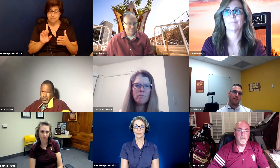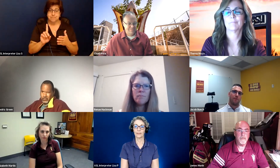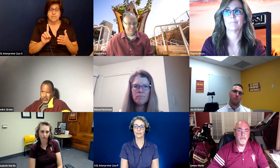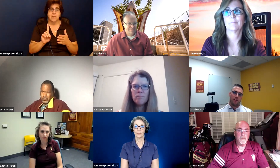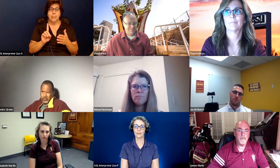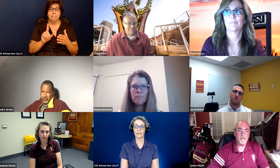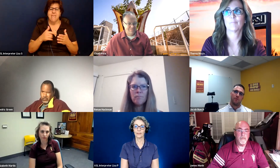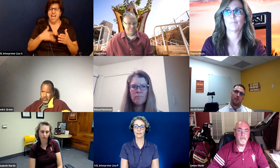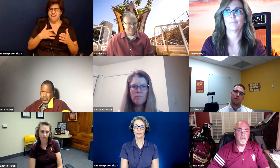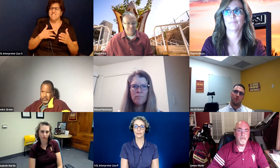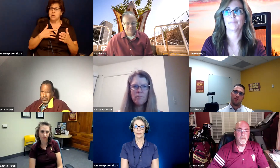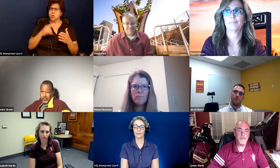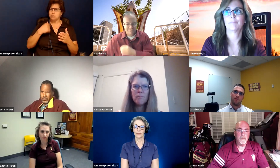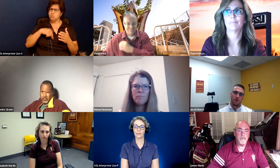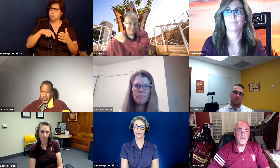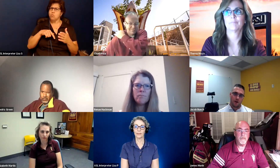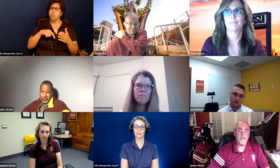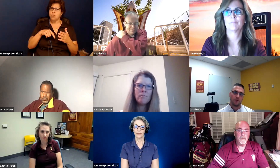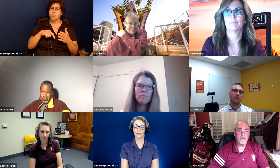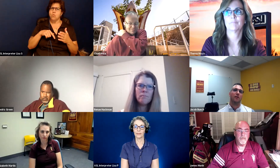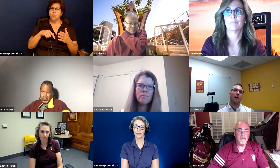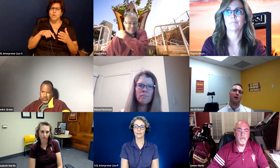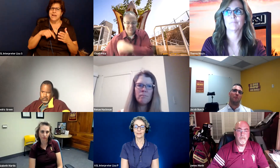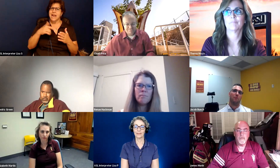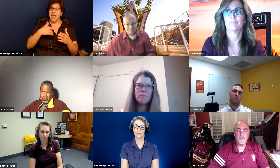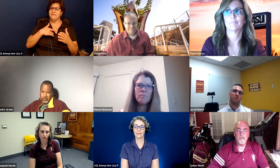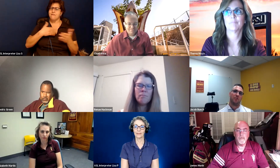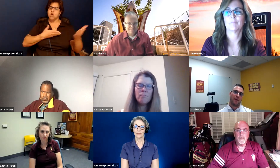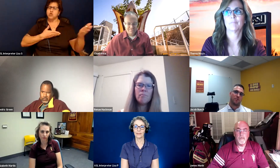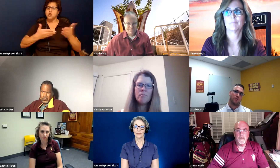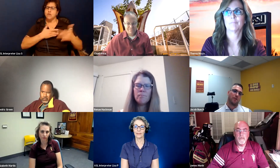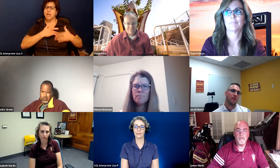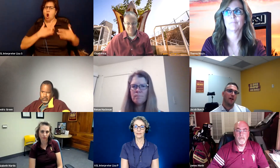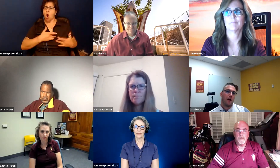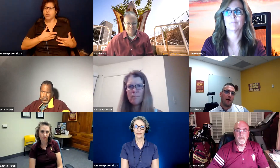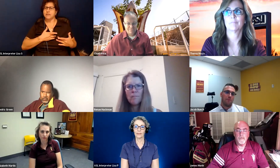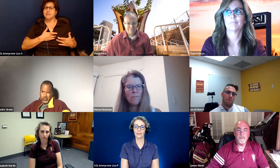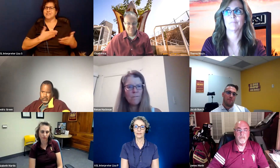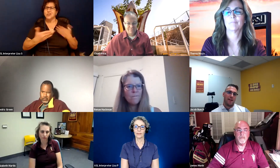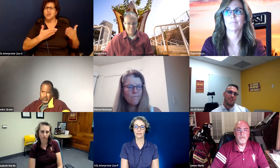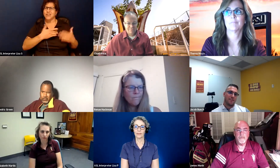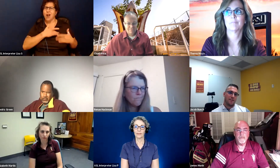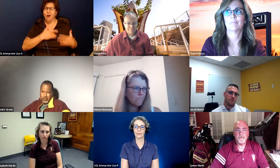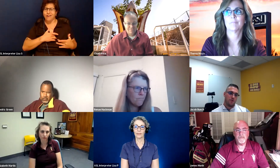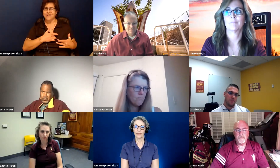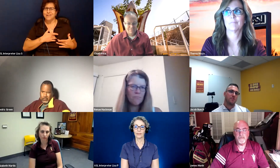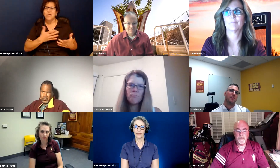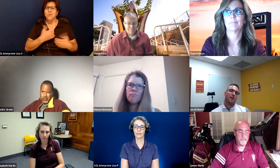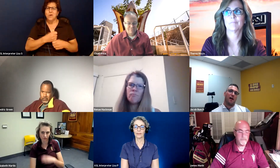And I feel we do so with servant heart. We want to make sure that students